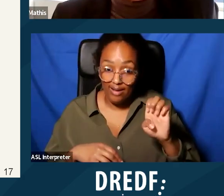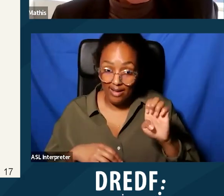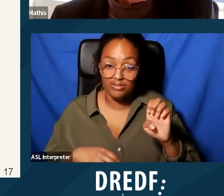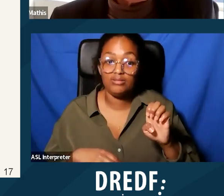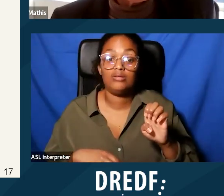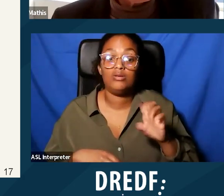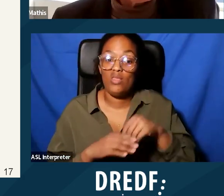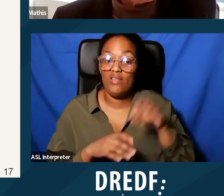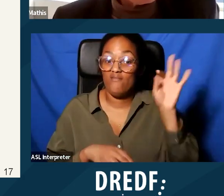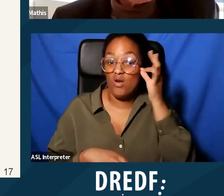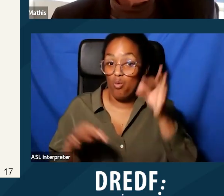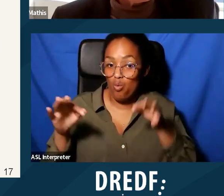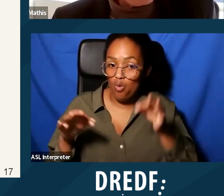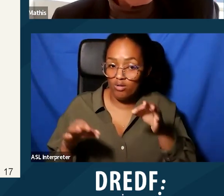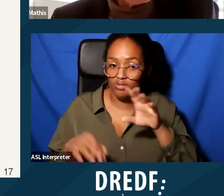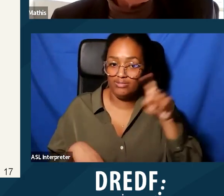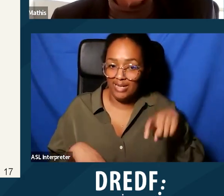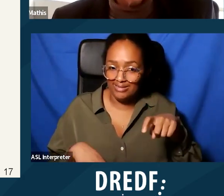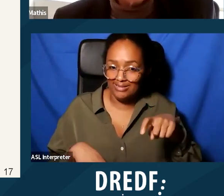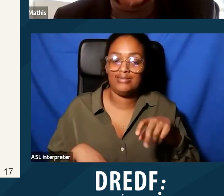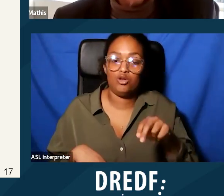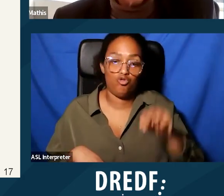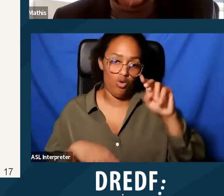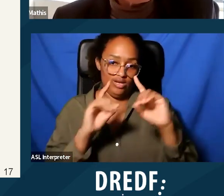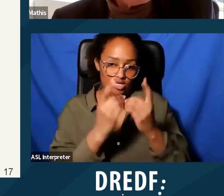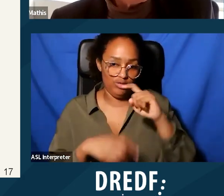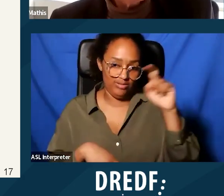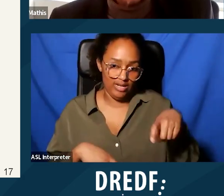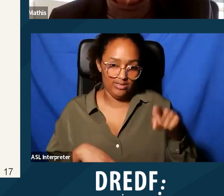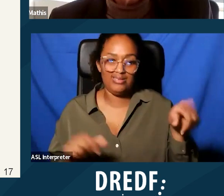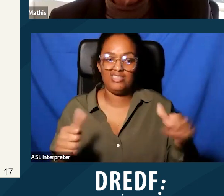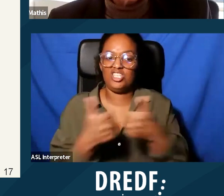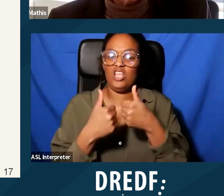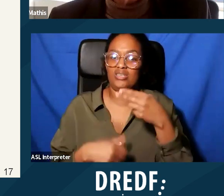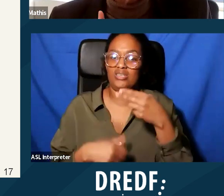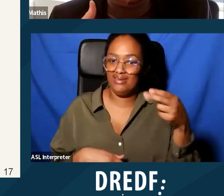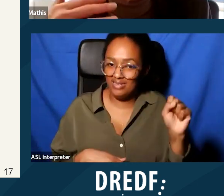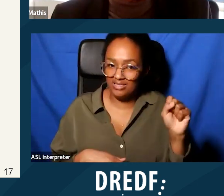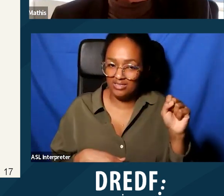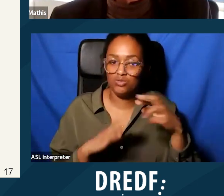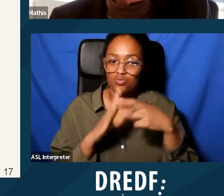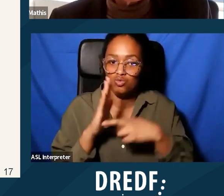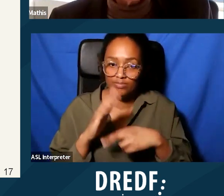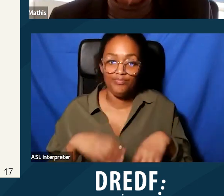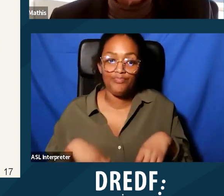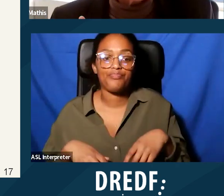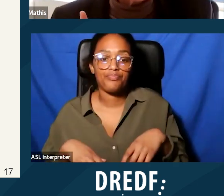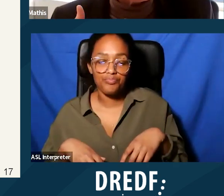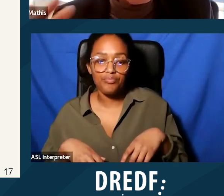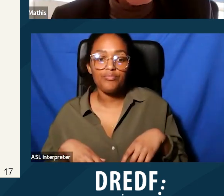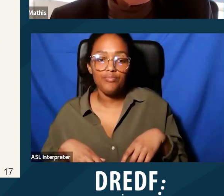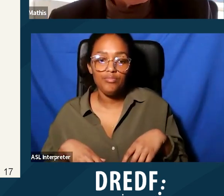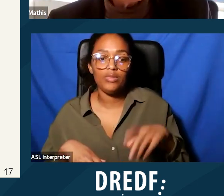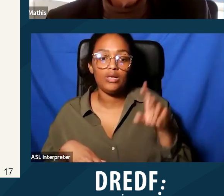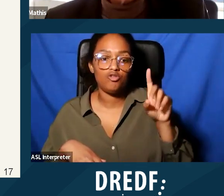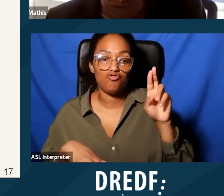a case in Federal Court, in Texas, in the Northern District of Texas that challenged the HHS rule.